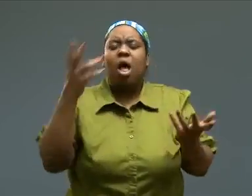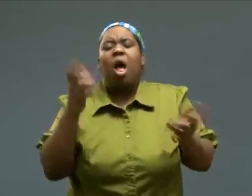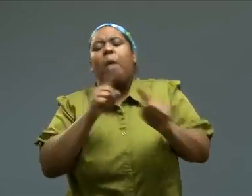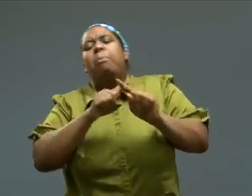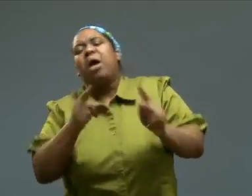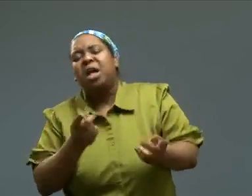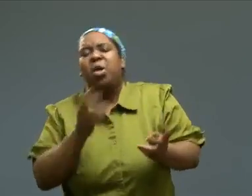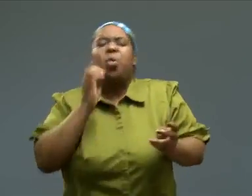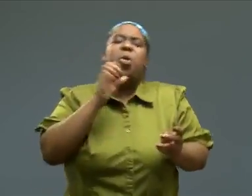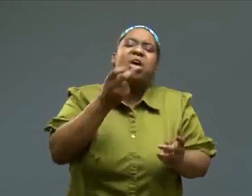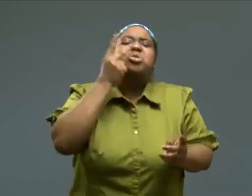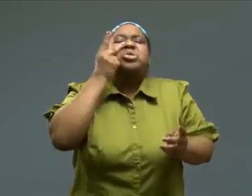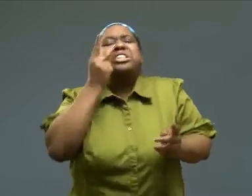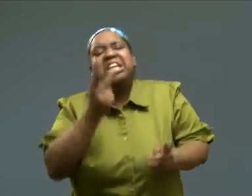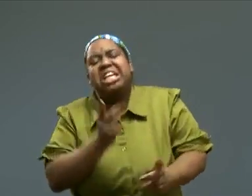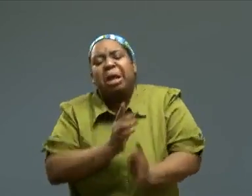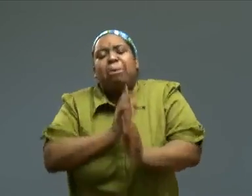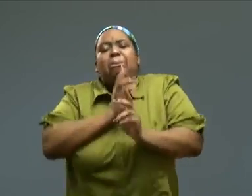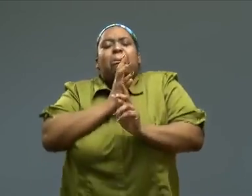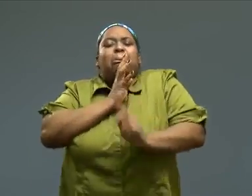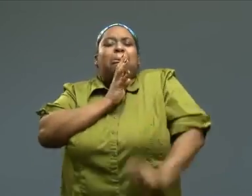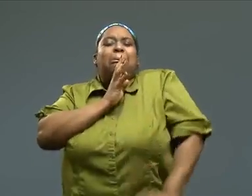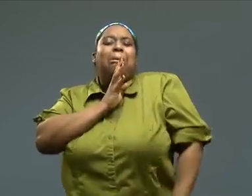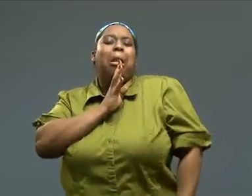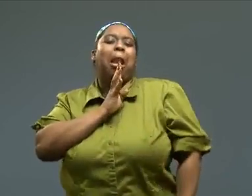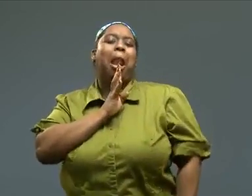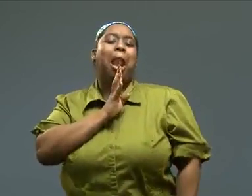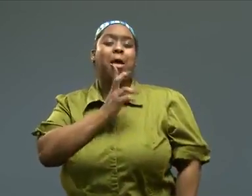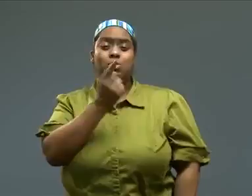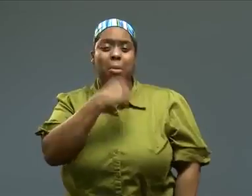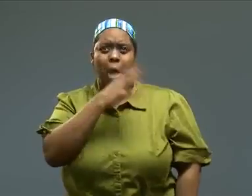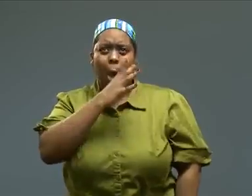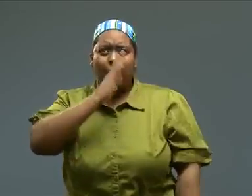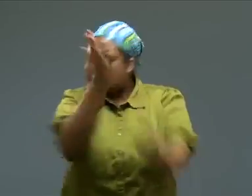My aunt started making excuses. My mother slapped her!